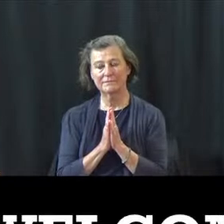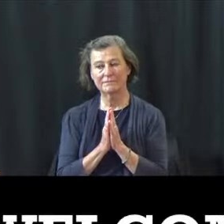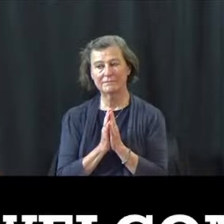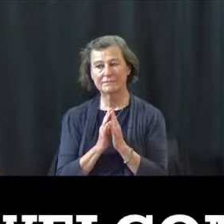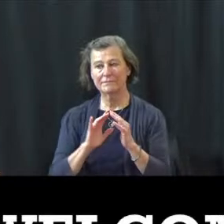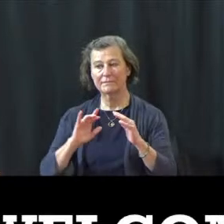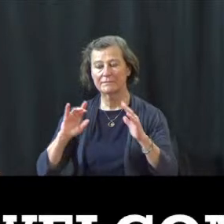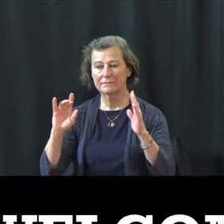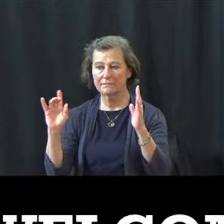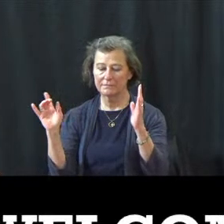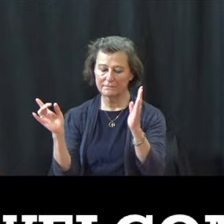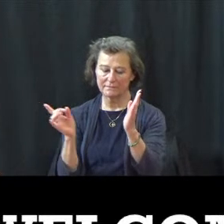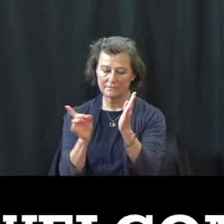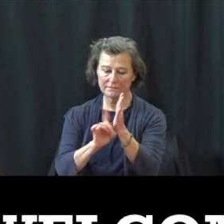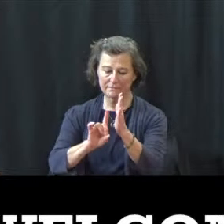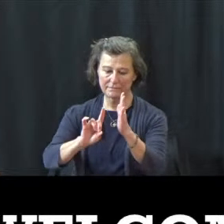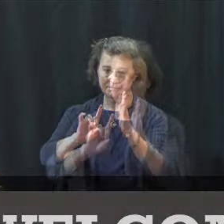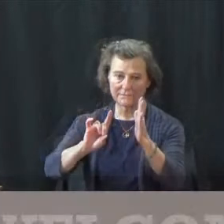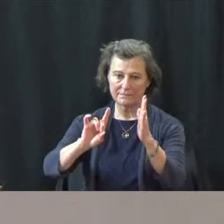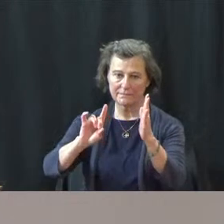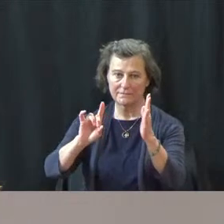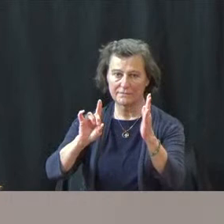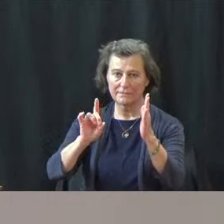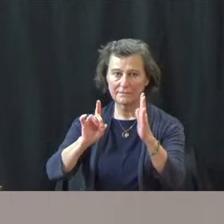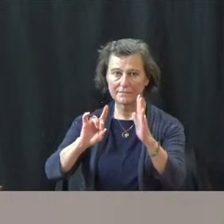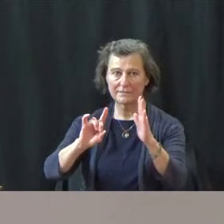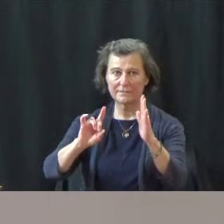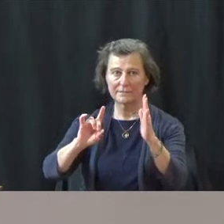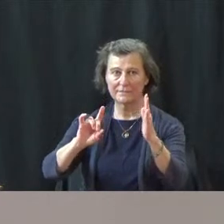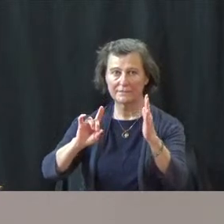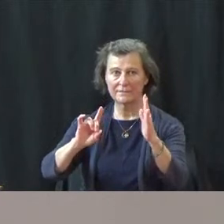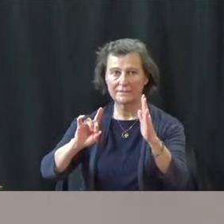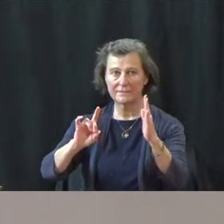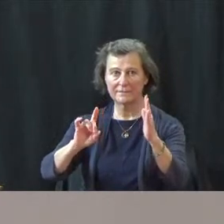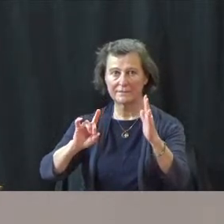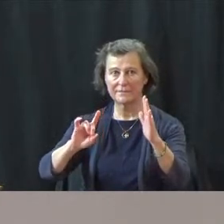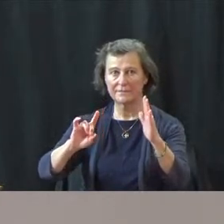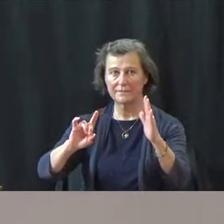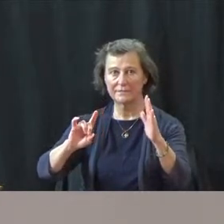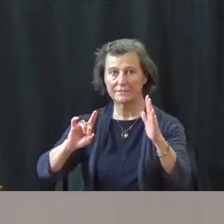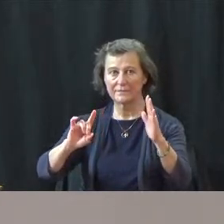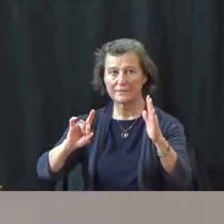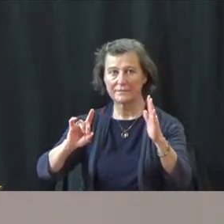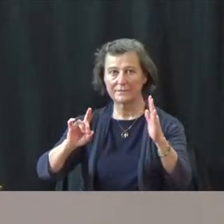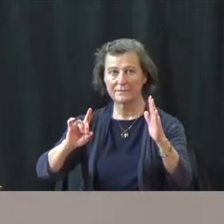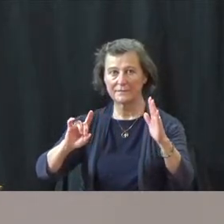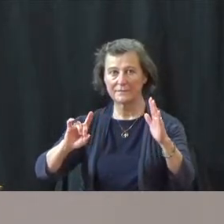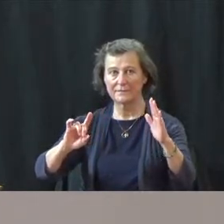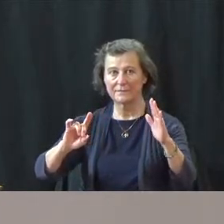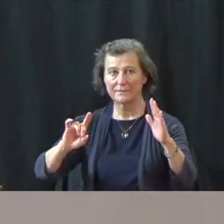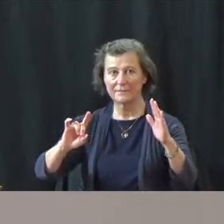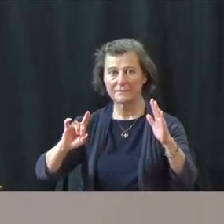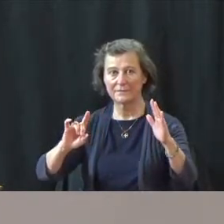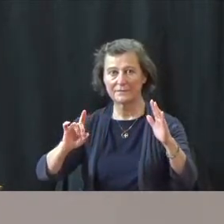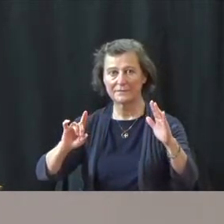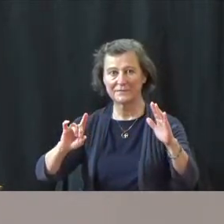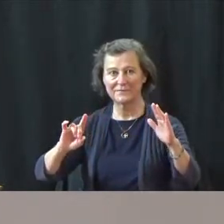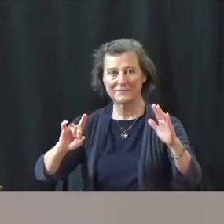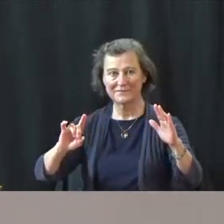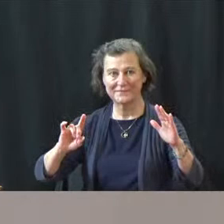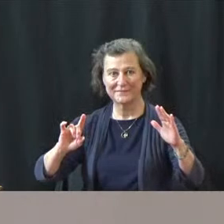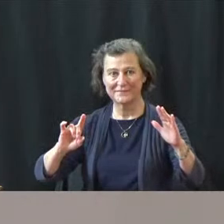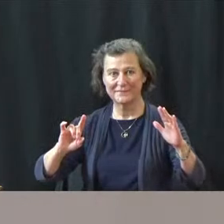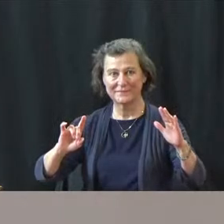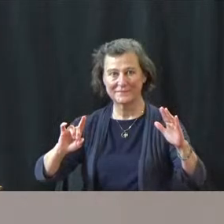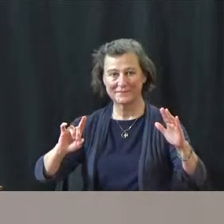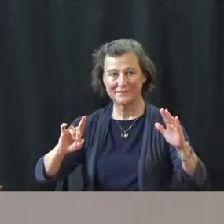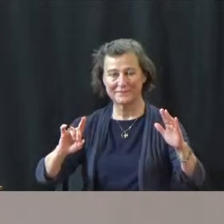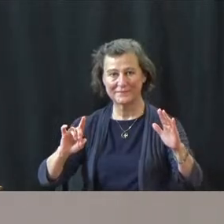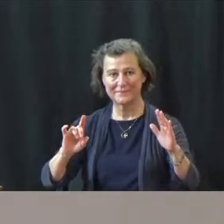[singing bell rings]